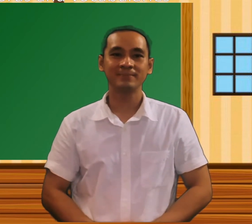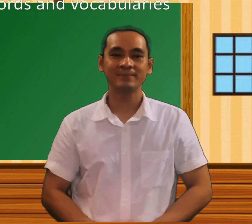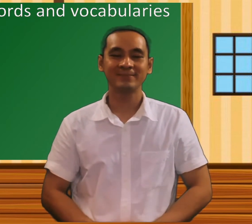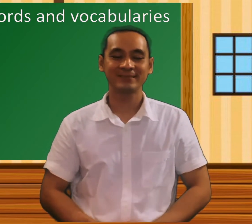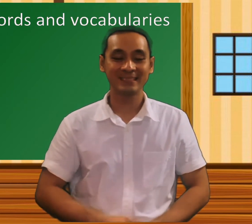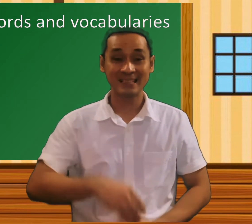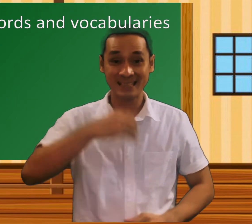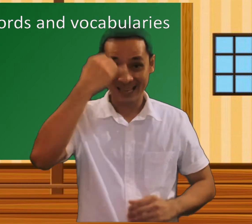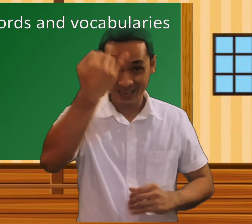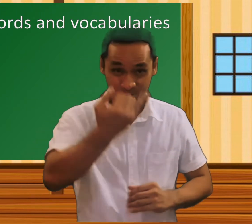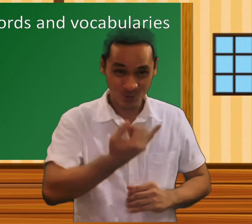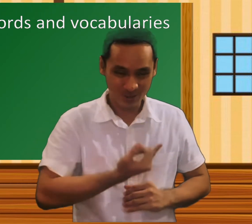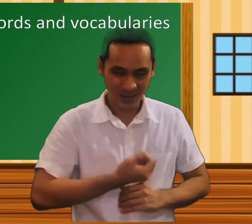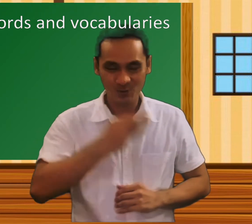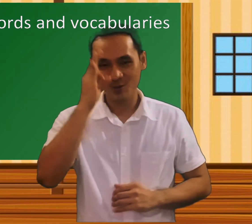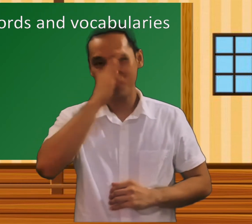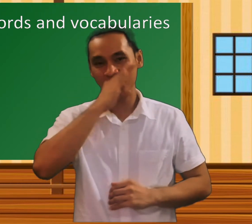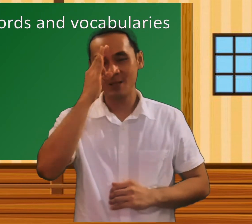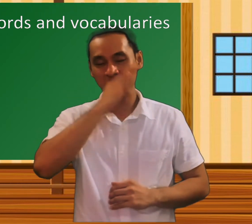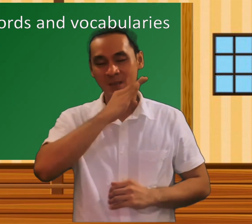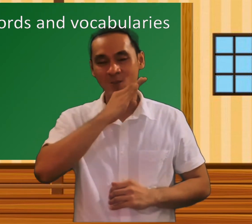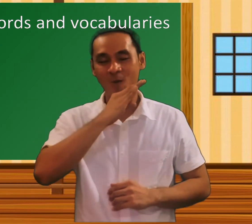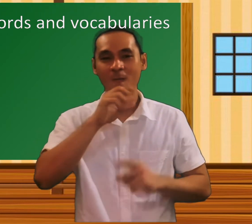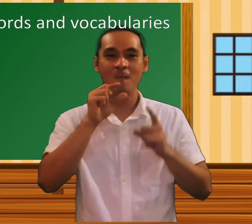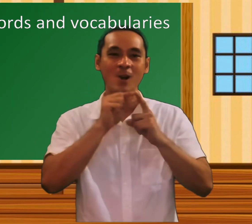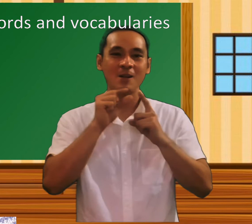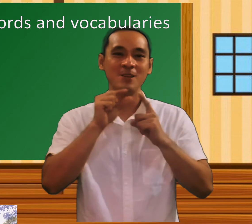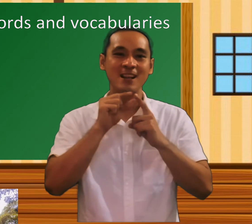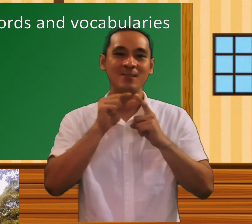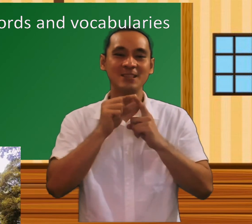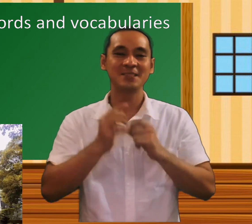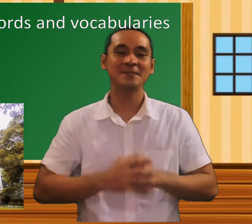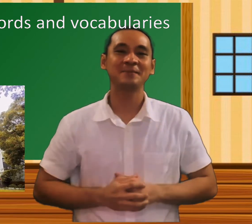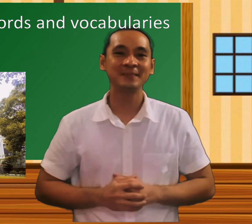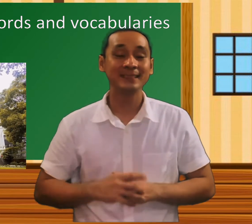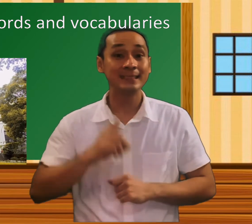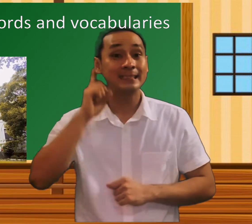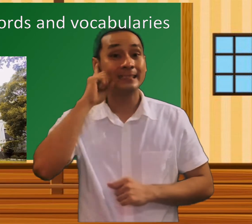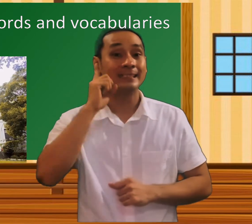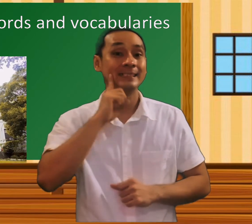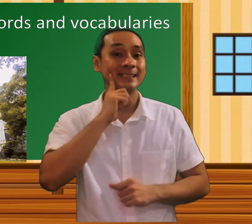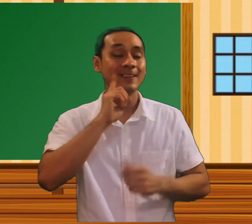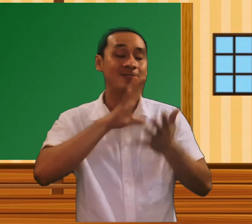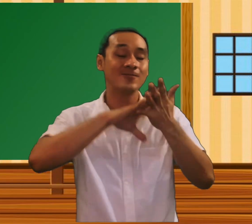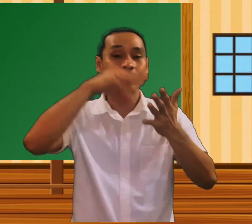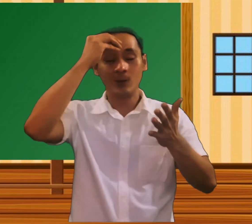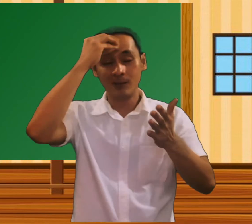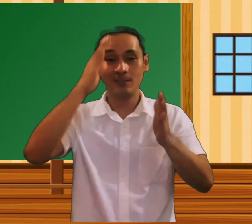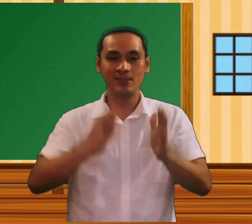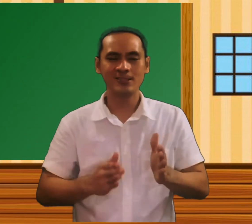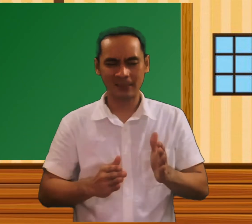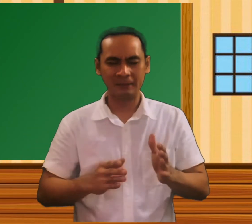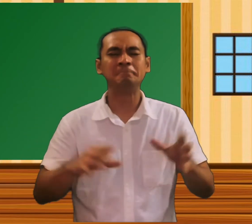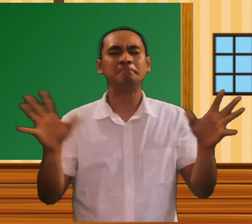introduction of filipino vocabularies deaf learners are generally considered bilingual